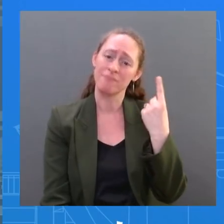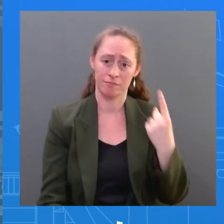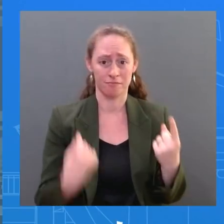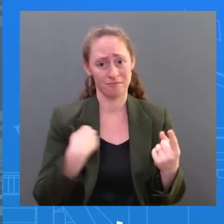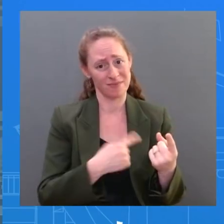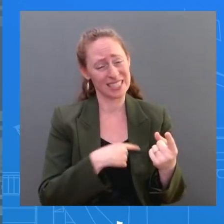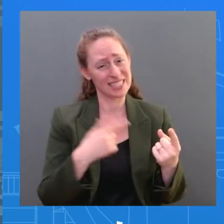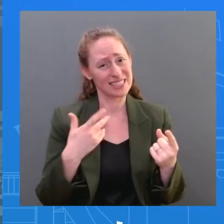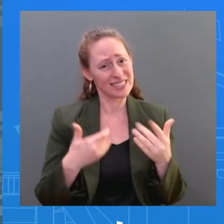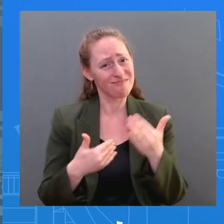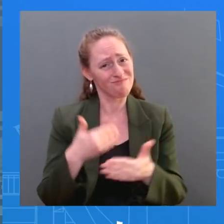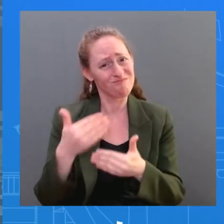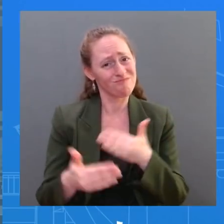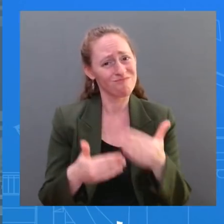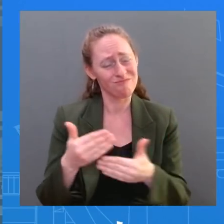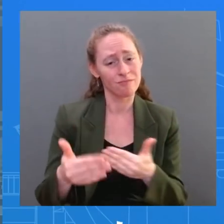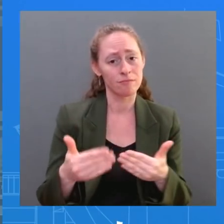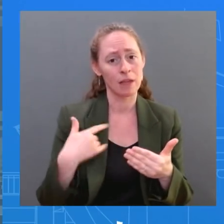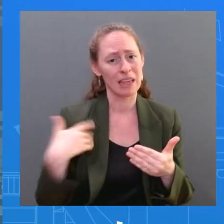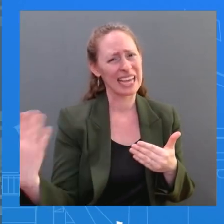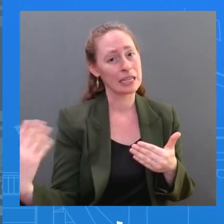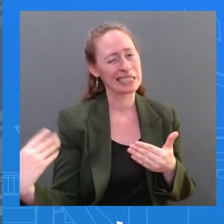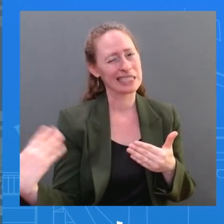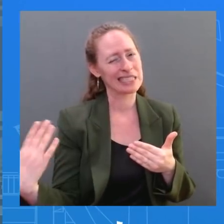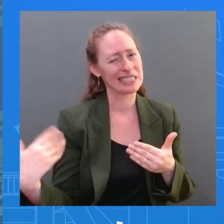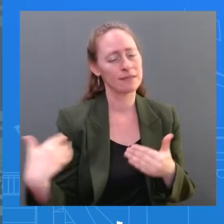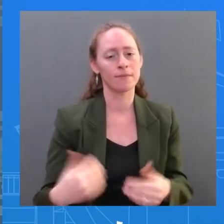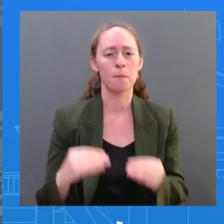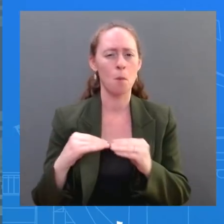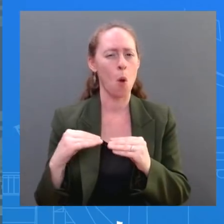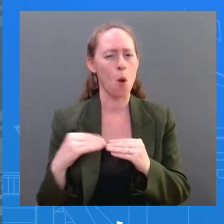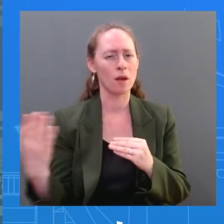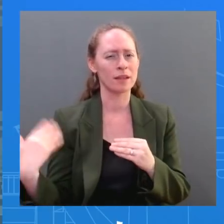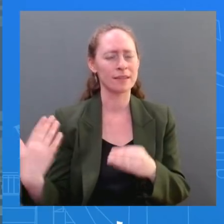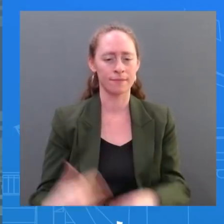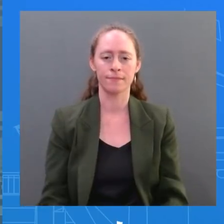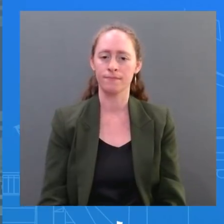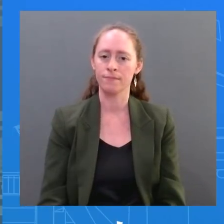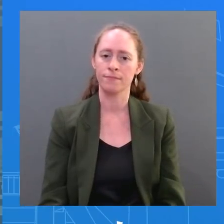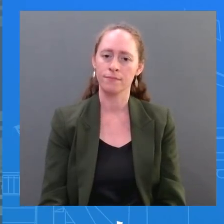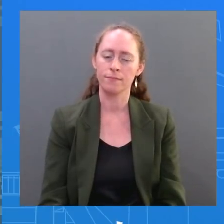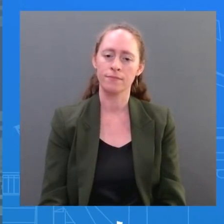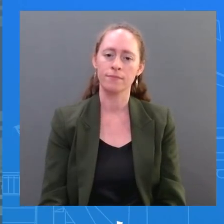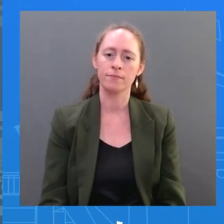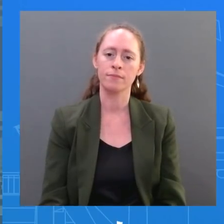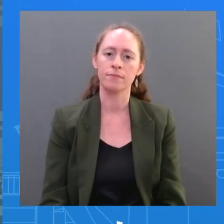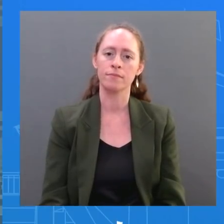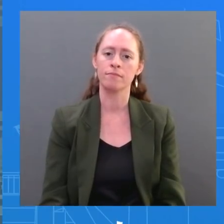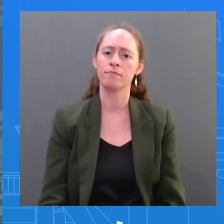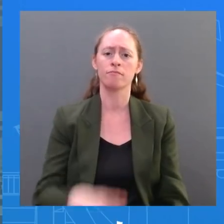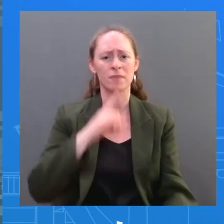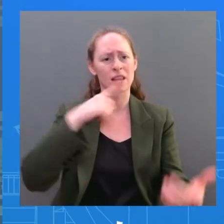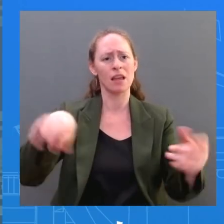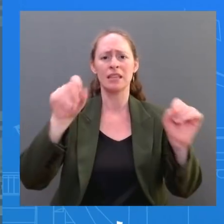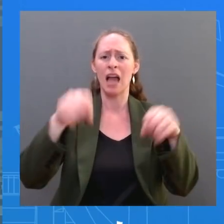The website is already launched. The Attorney General has already made a statement that we will be vigilant about protecting people's